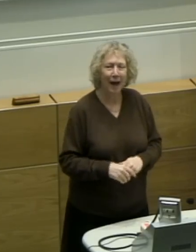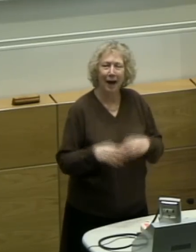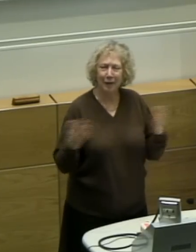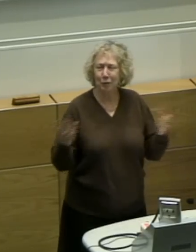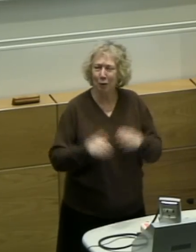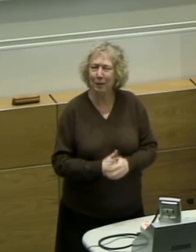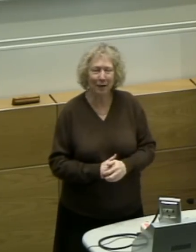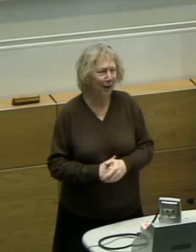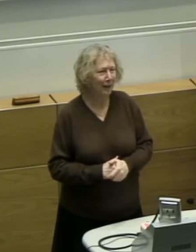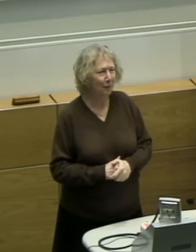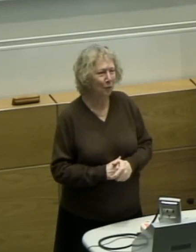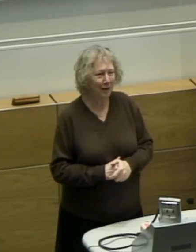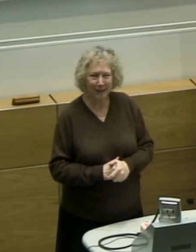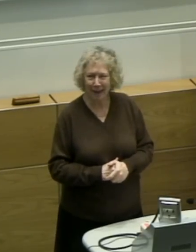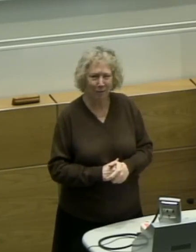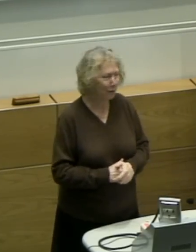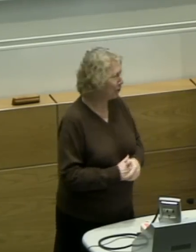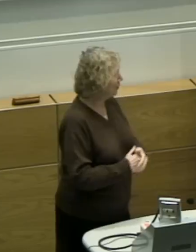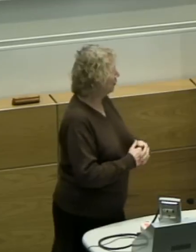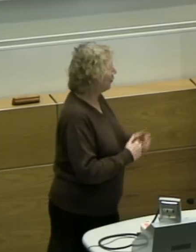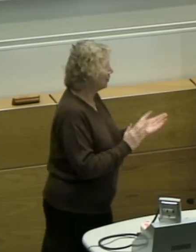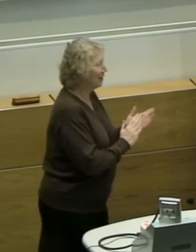Join me in thanking Maréad for a great talk.